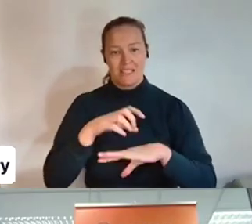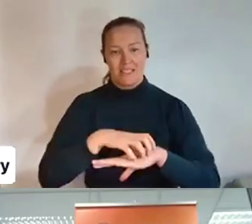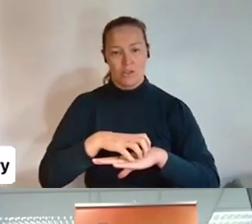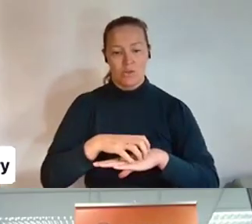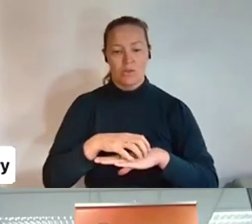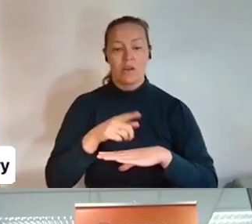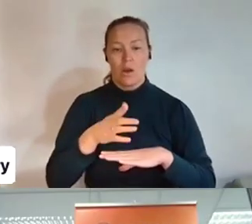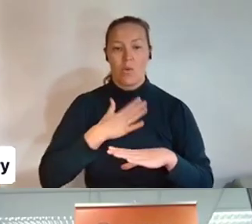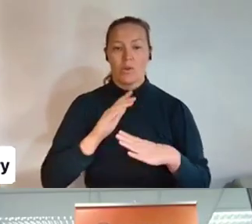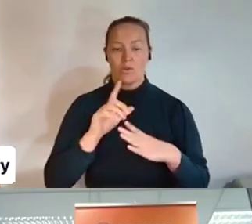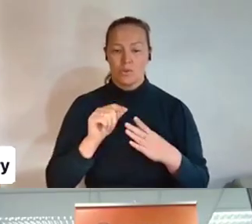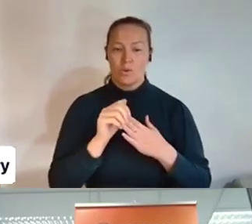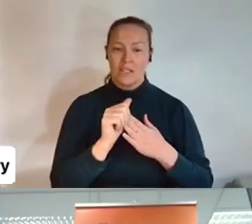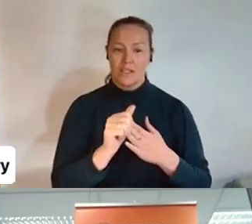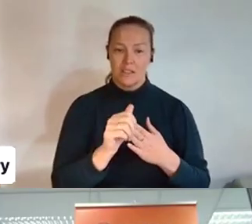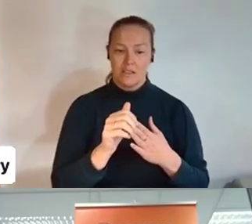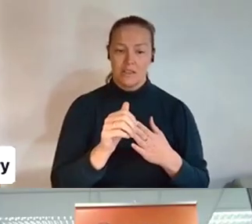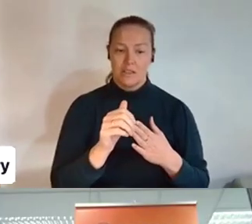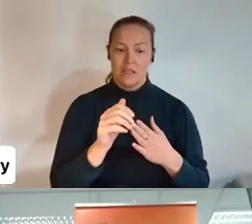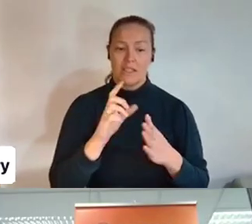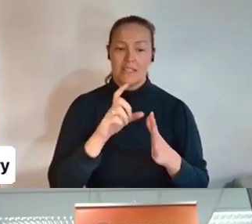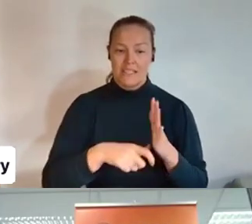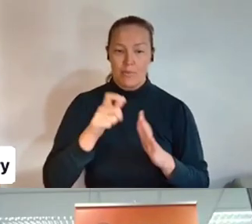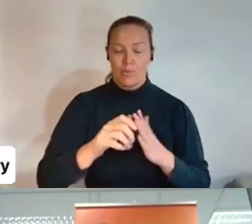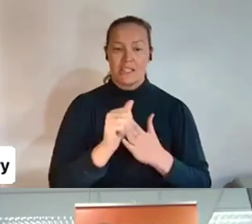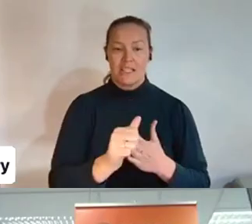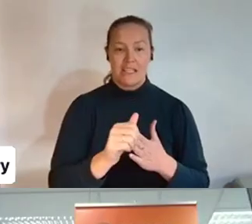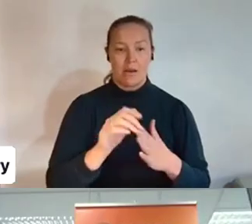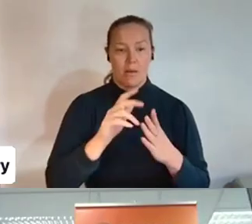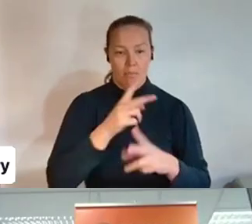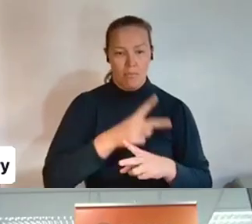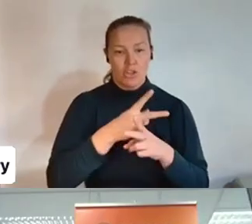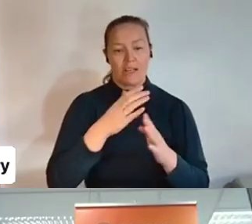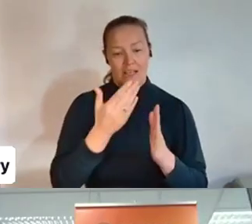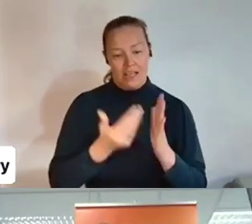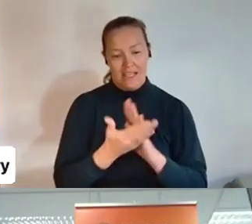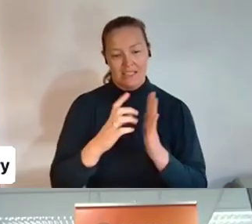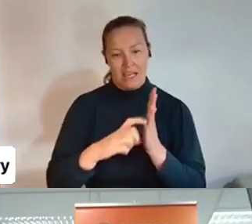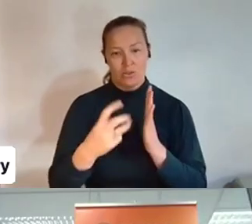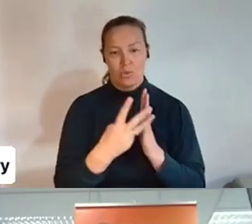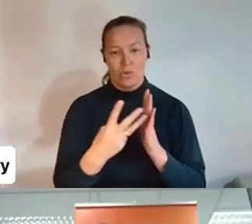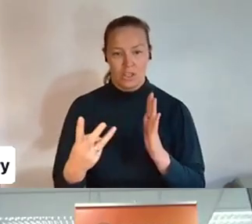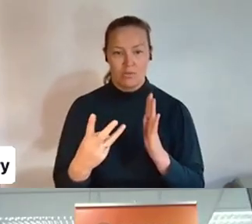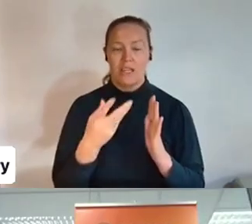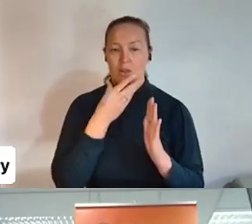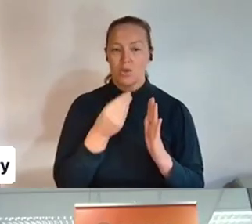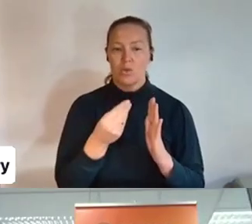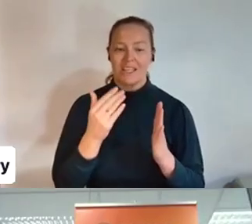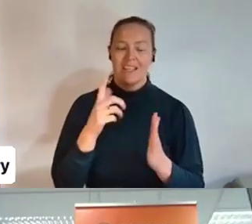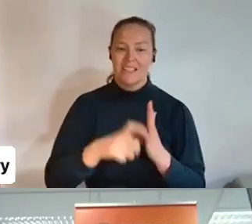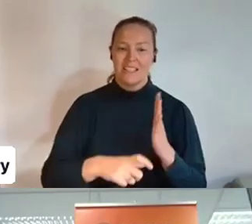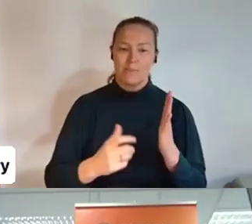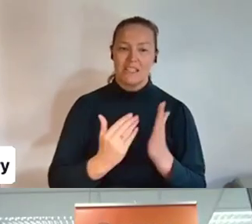monitoring under article 33.3. Using a methodology called Disability Rights Promotion International,